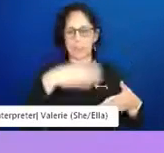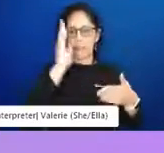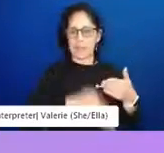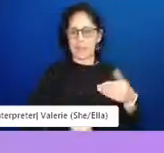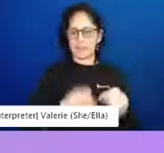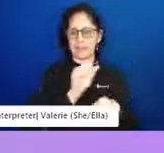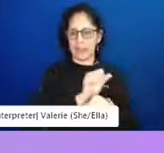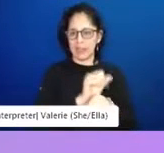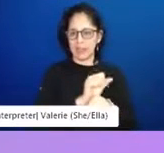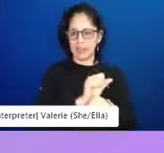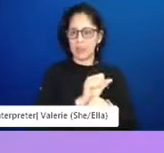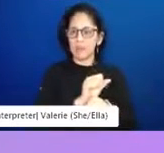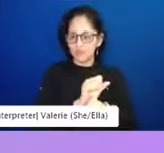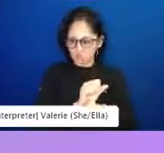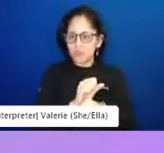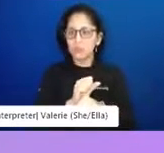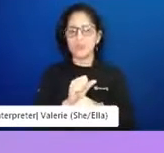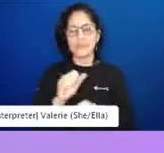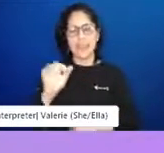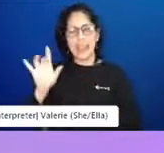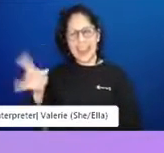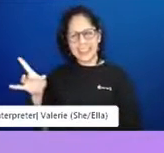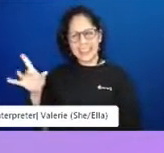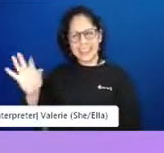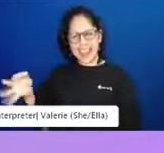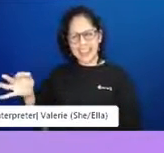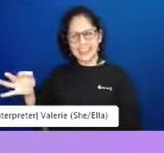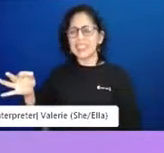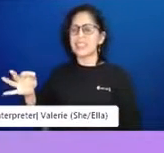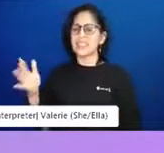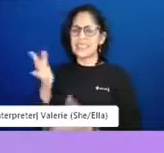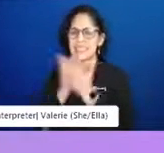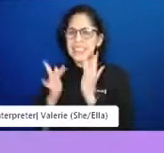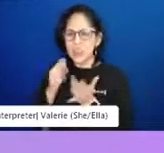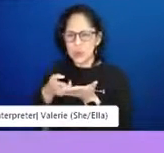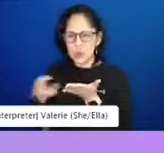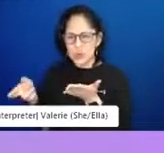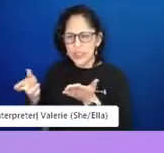80s and 90s said the scarce resource in the 21st century won't be technology this will